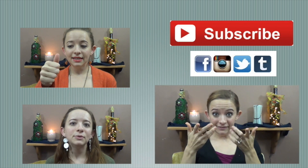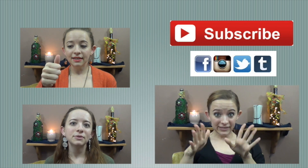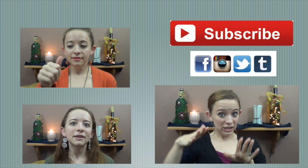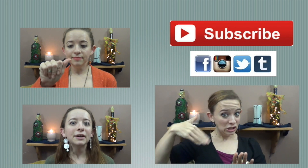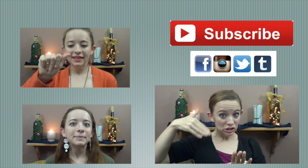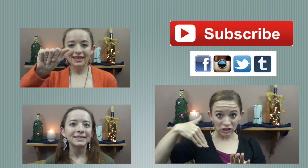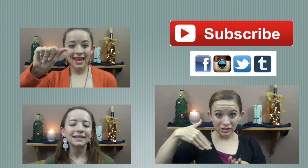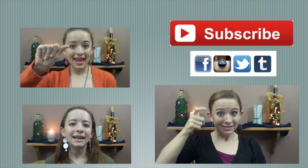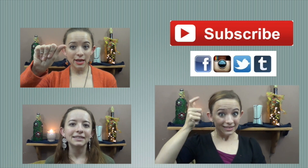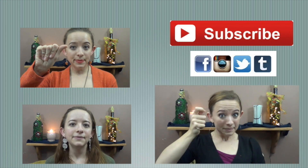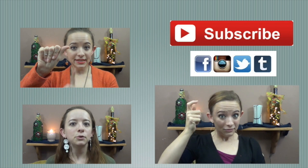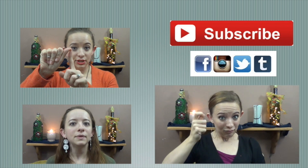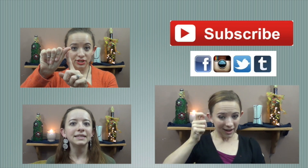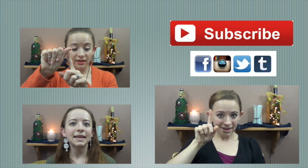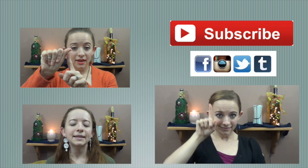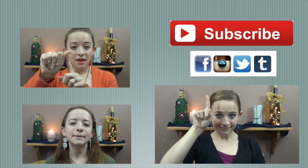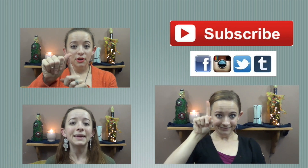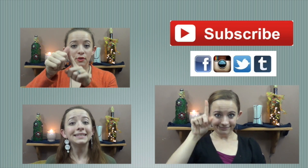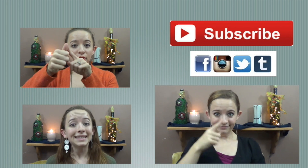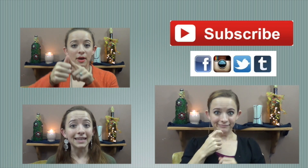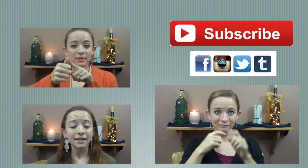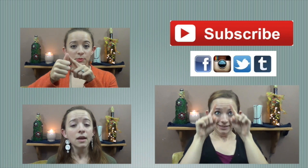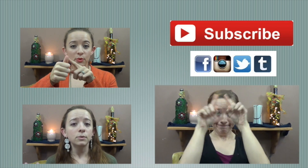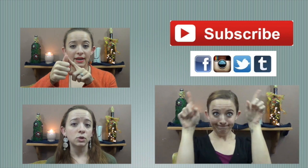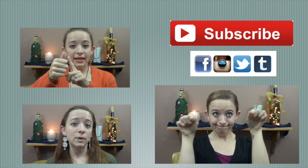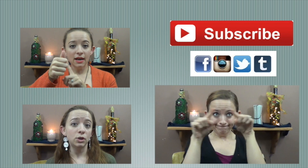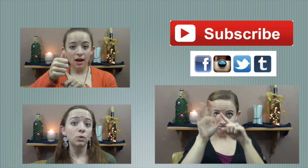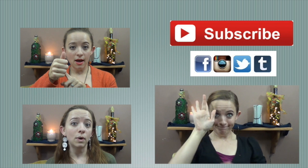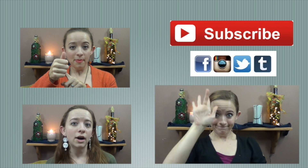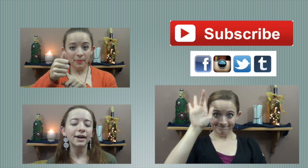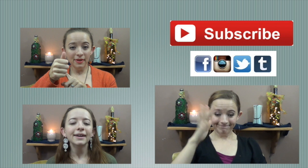Also if you have not subscribed, click the